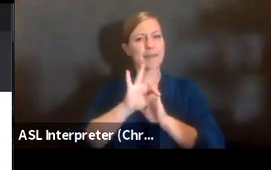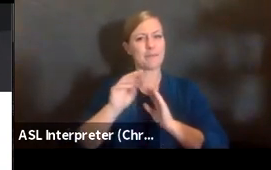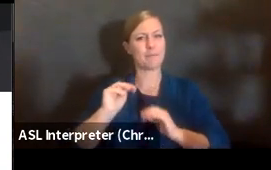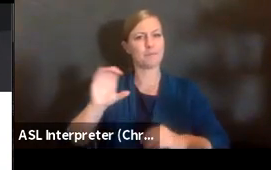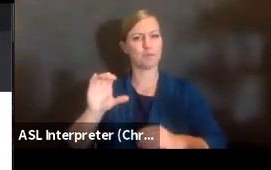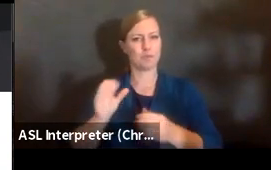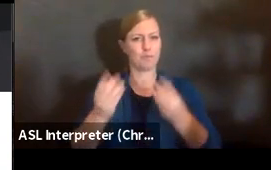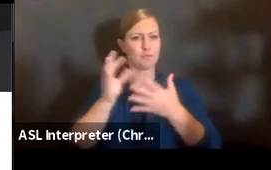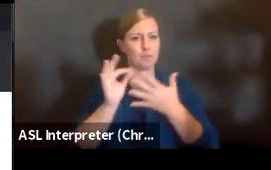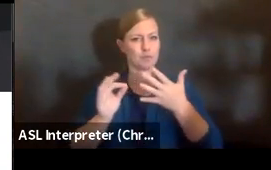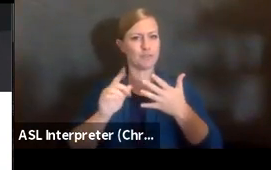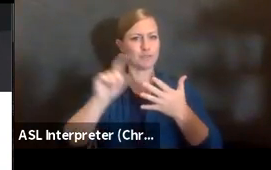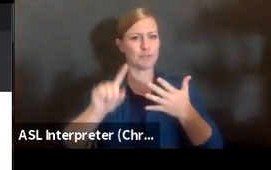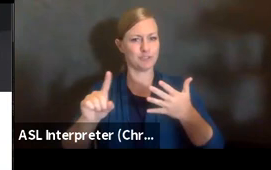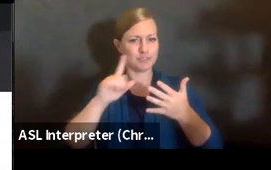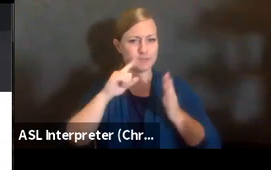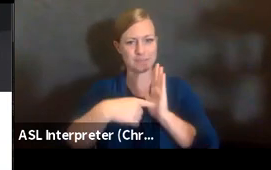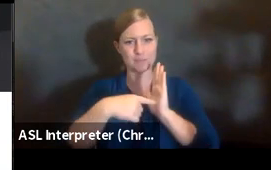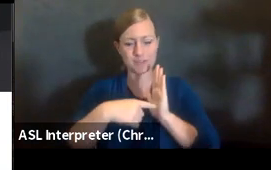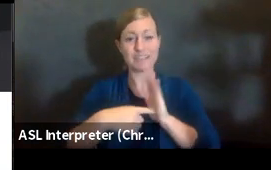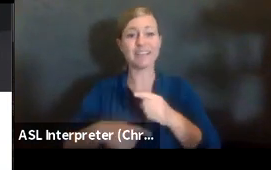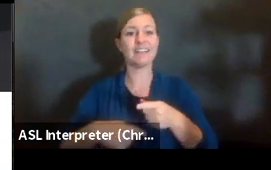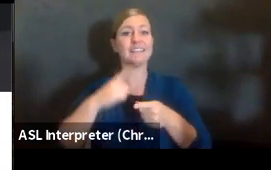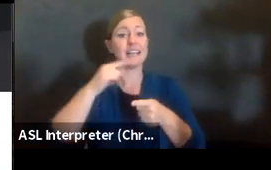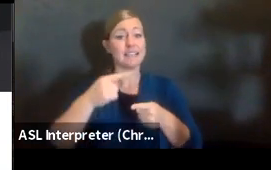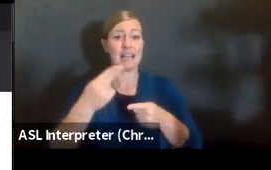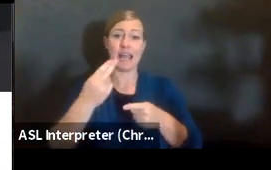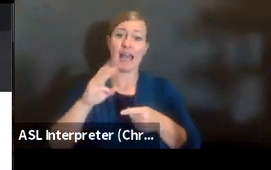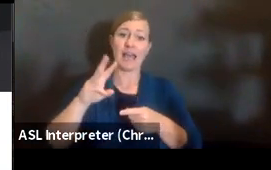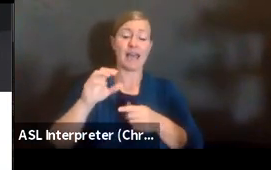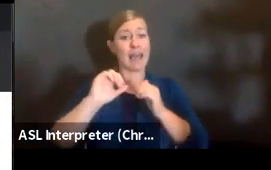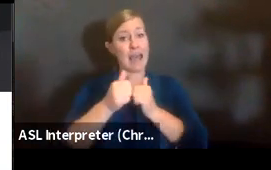Katherine Livick - ESD 112: Great! Jeff Crawford: That's a hard one to Google. How are you doing? So you're talking about authentic assessment. Katherine Livick - ESD 112: High quality. What can I say?